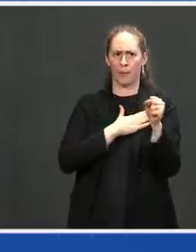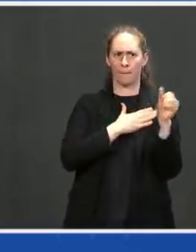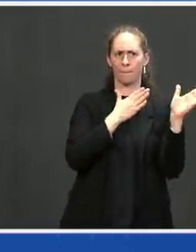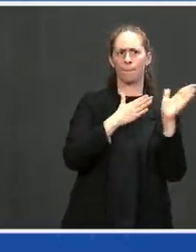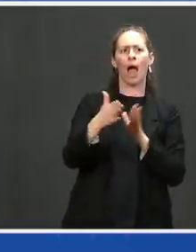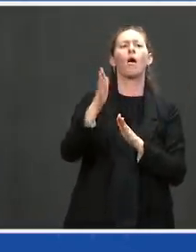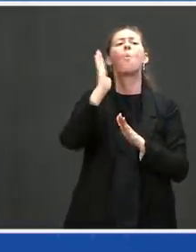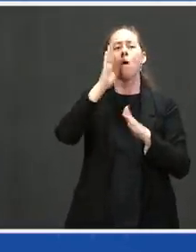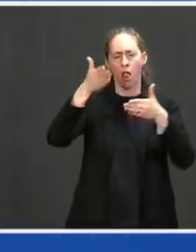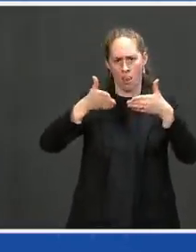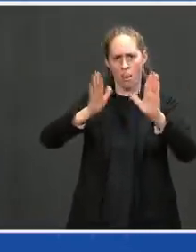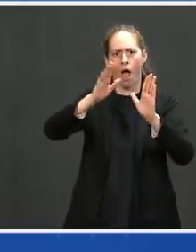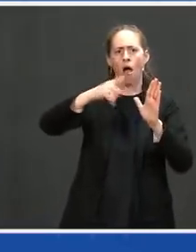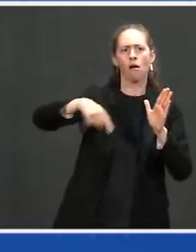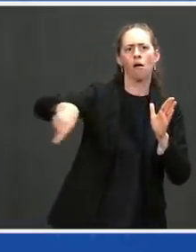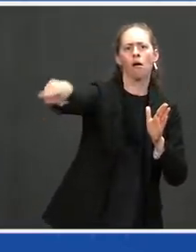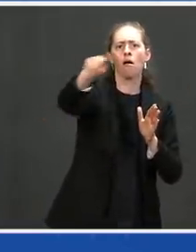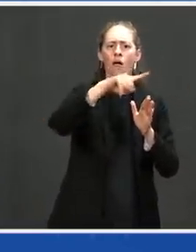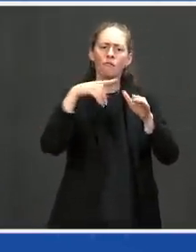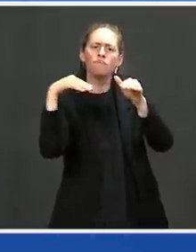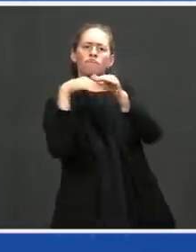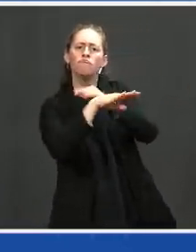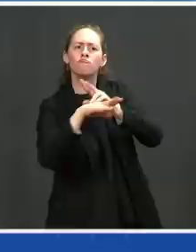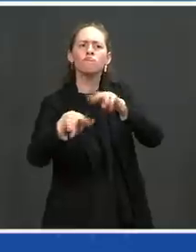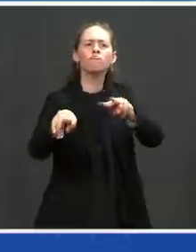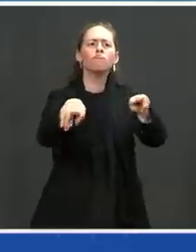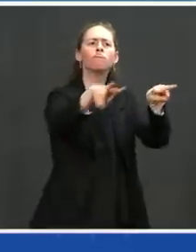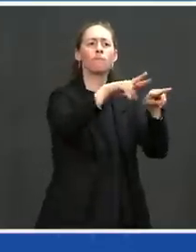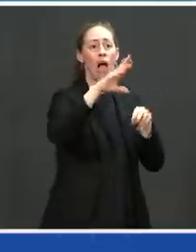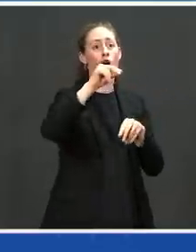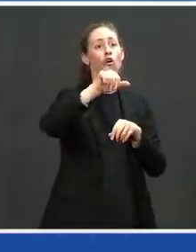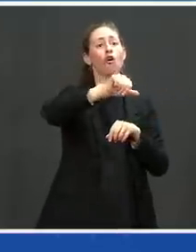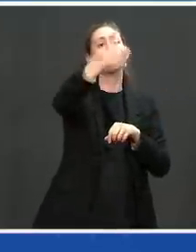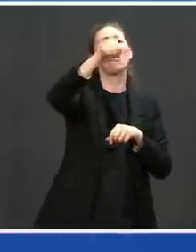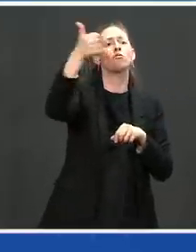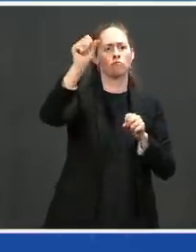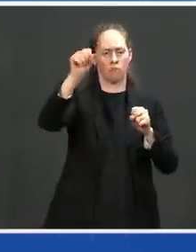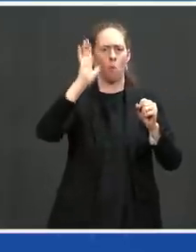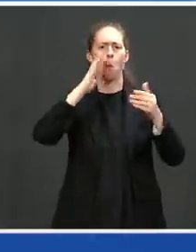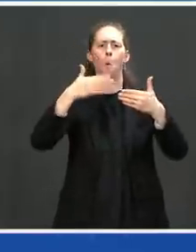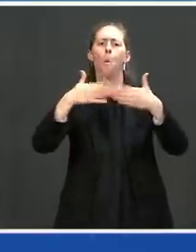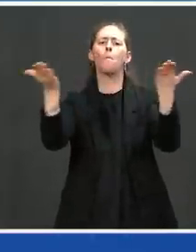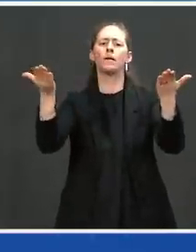but to other facilities as well. The Press: How soon will journalists be able to have access to the facilities?